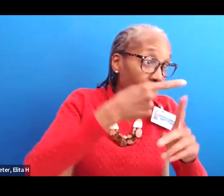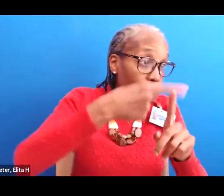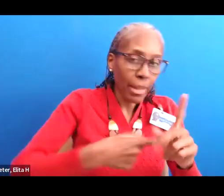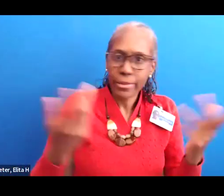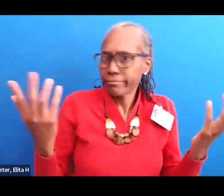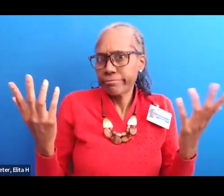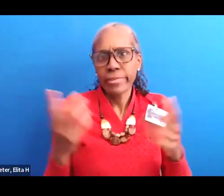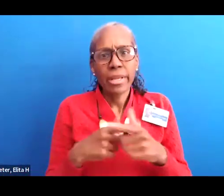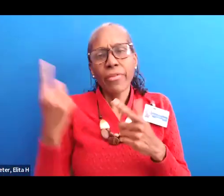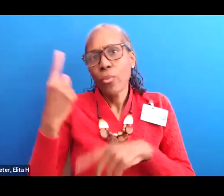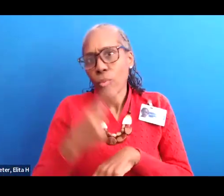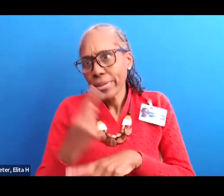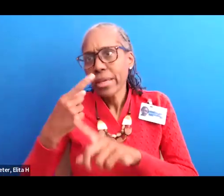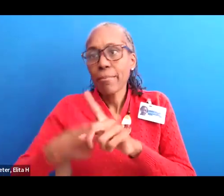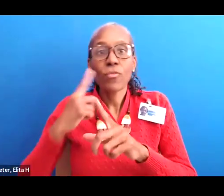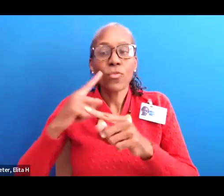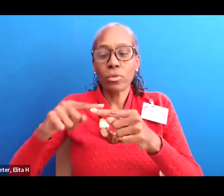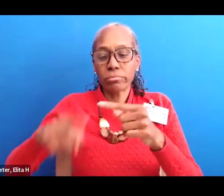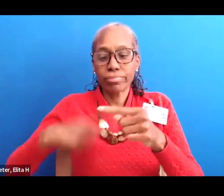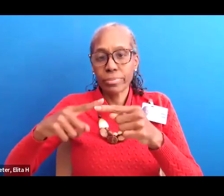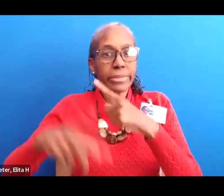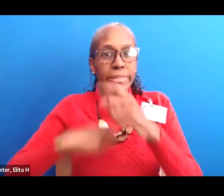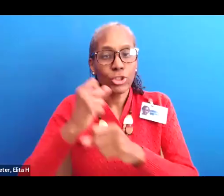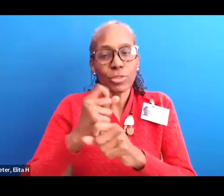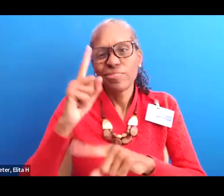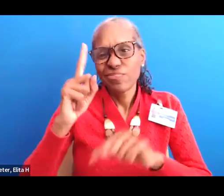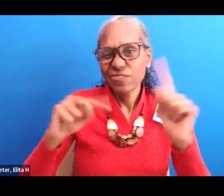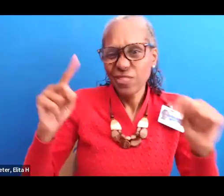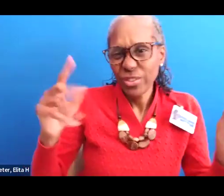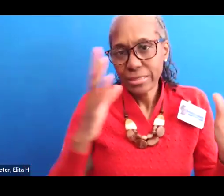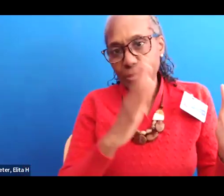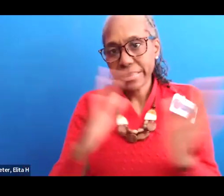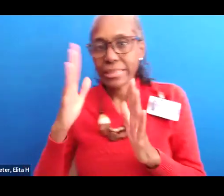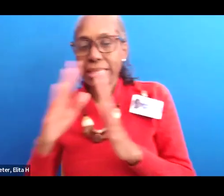Then you might go one day a month for the whole year. There's all kinds of arrangements that can be made.